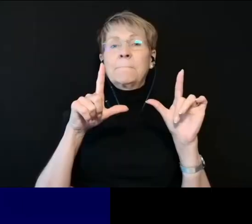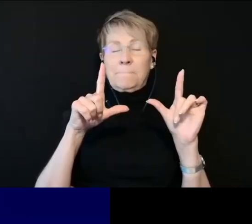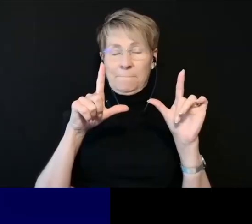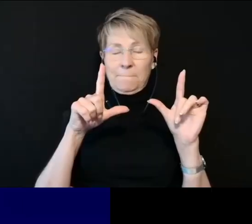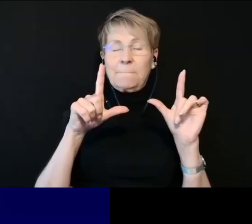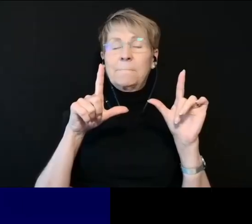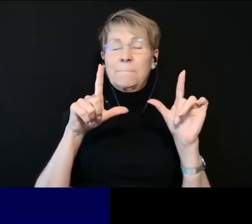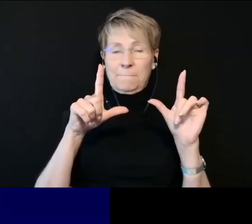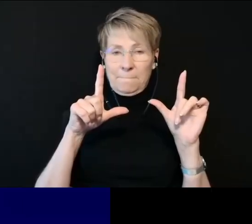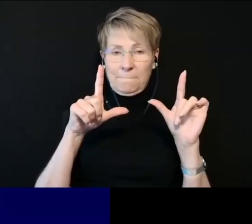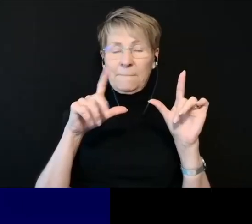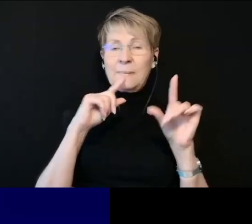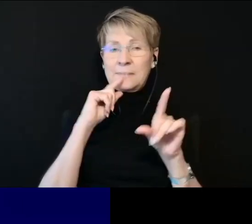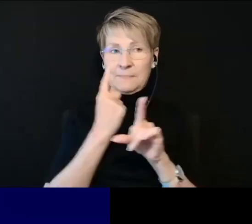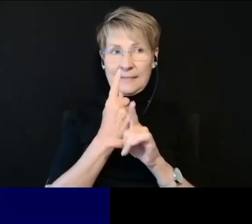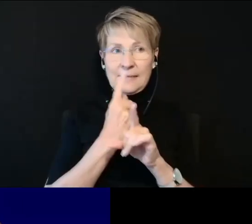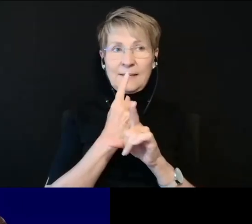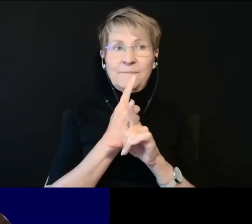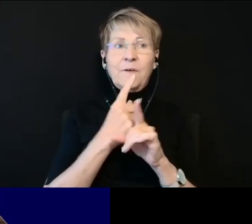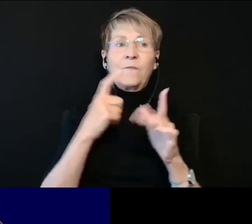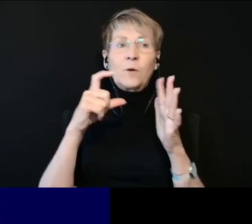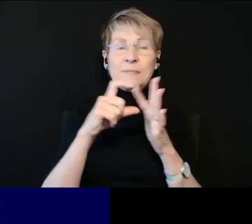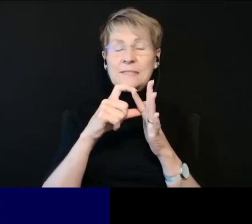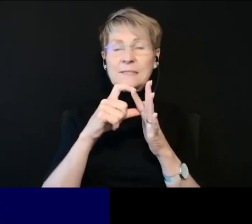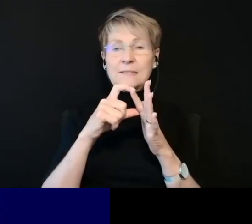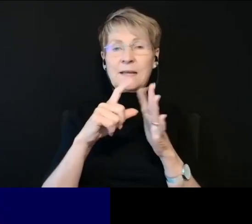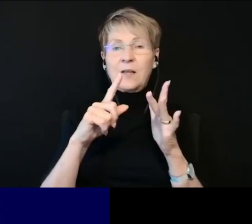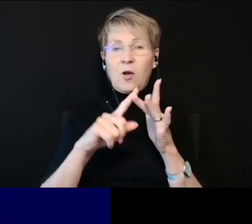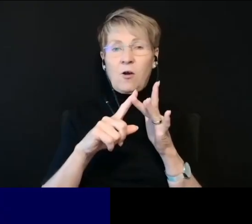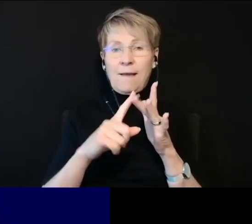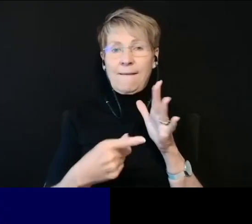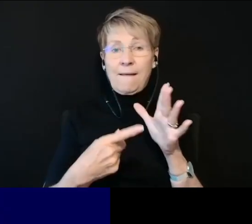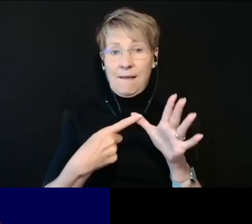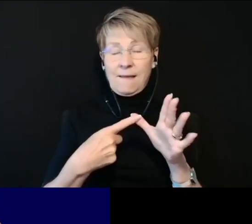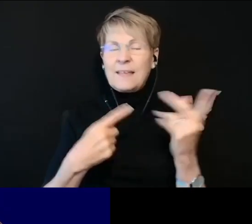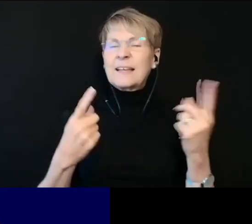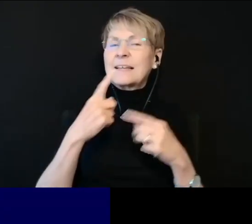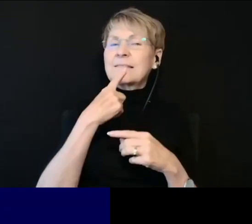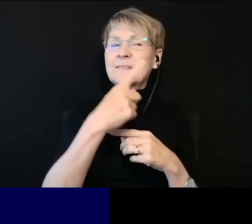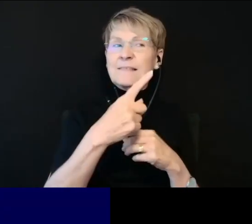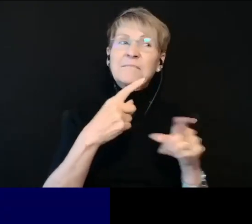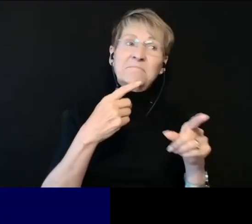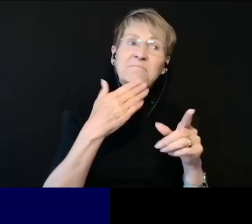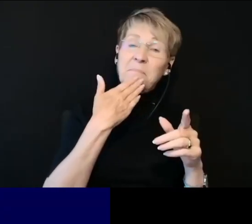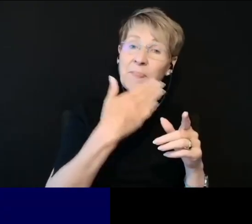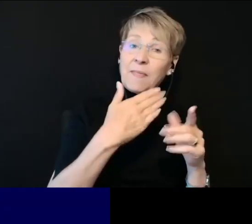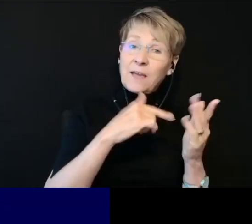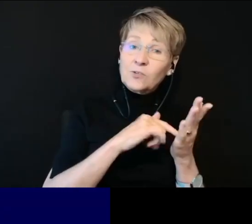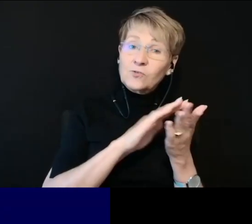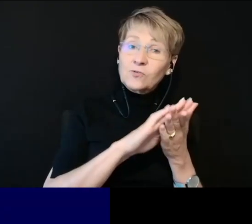Its Melanie speaking. Thank you so much for that wonderful introduction to deafblind functional capacity assessments, Theresa.